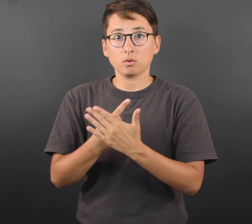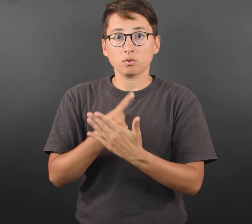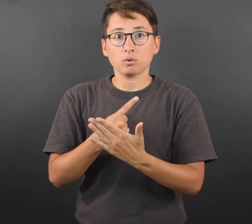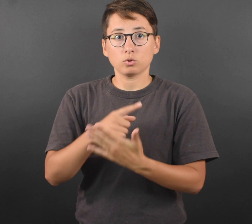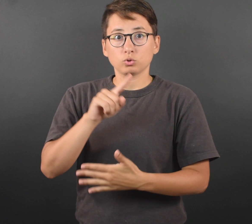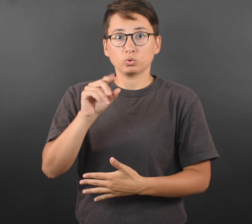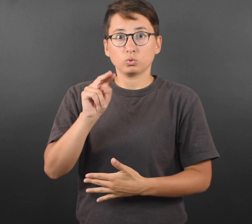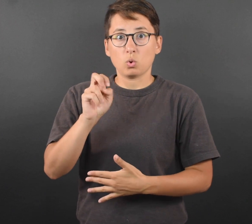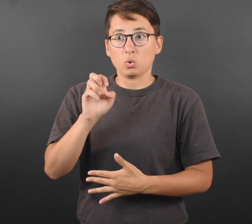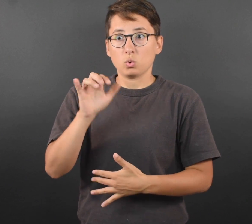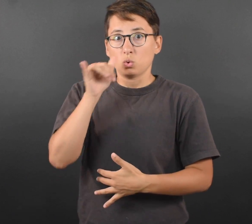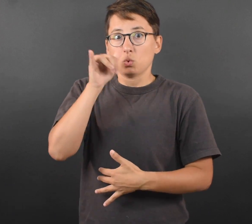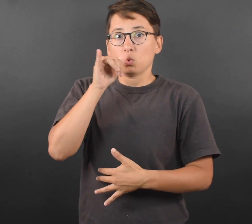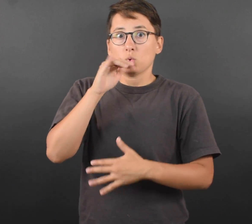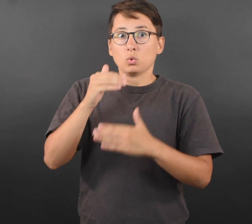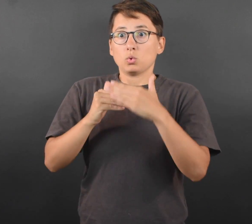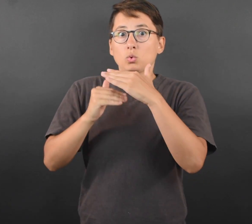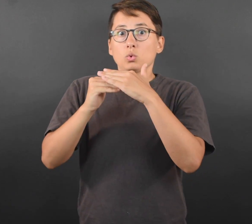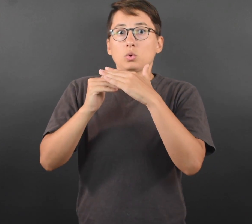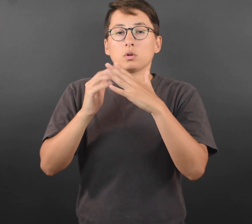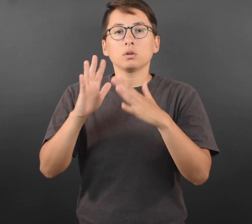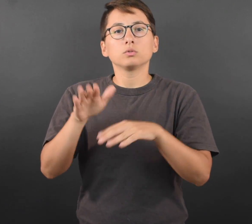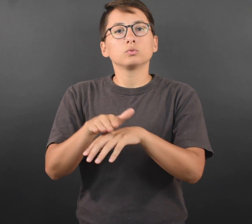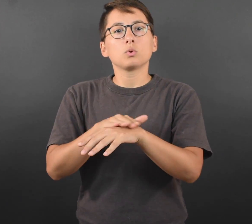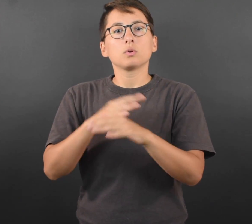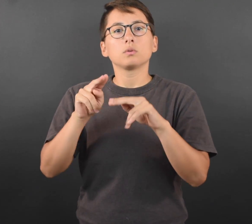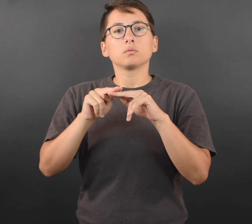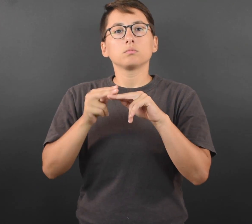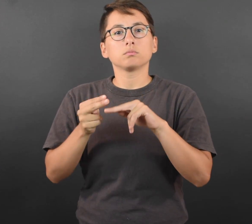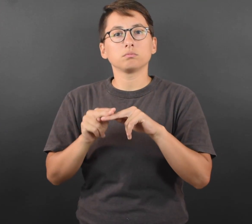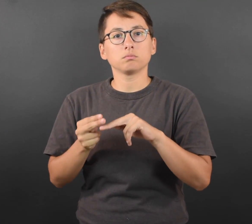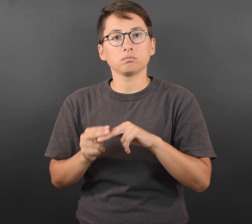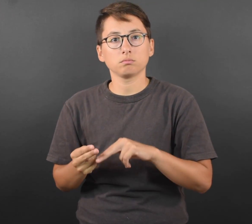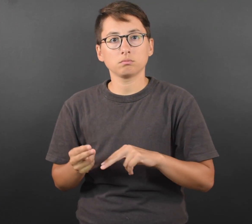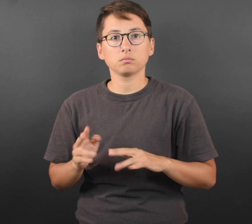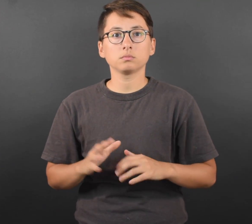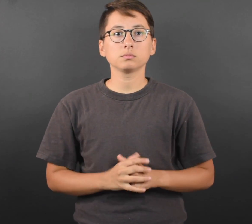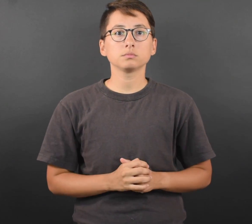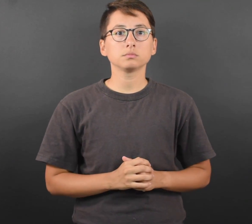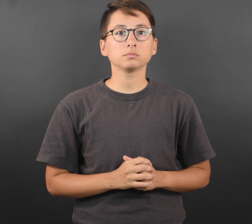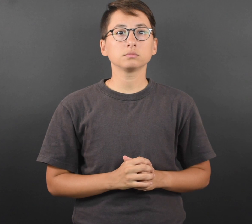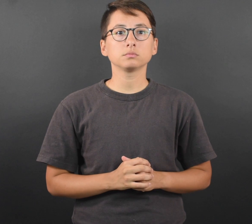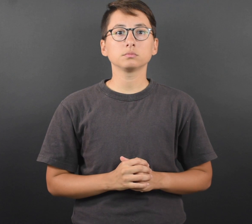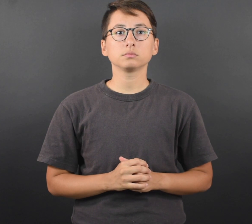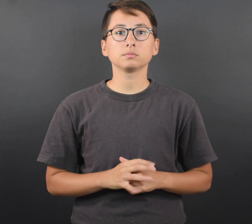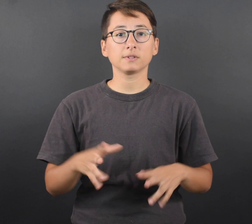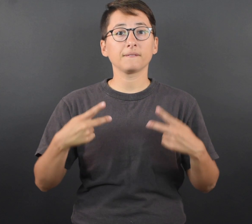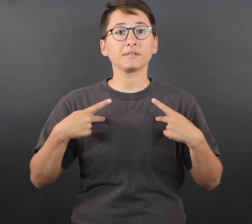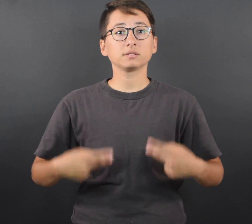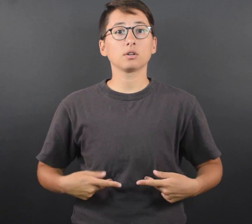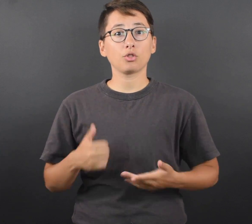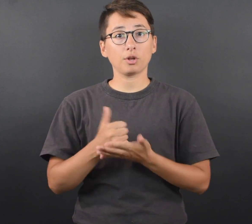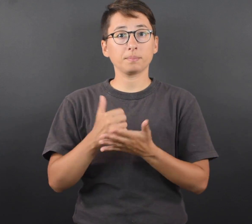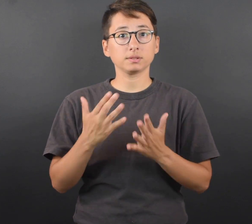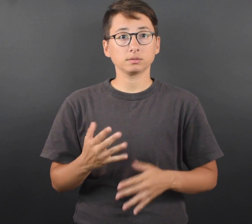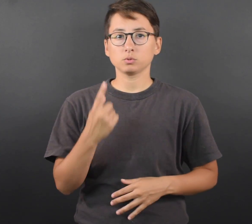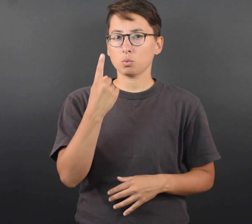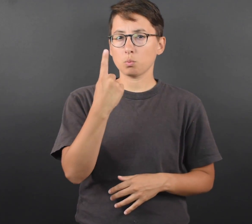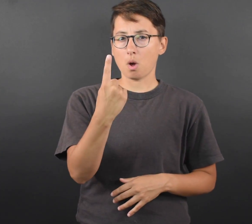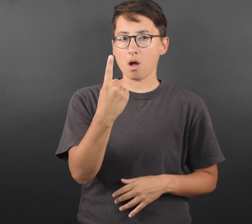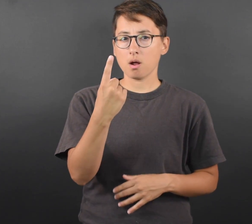Physical therapy is just one aspect of Rieffer's treatment for post-acute sequelae of COVID-19,